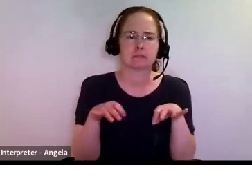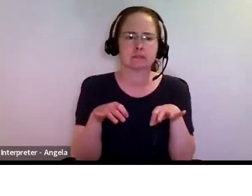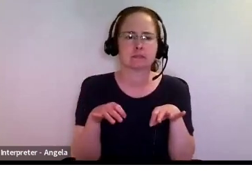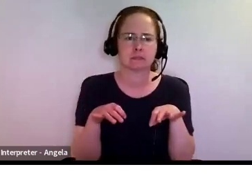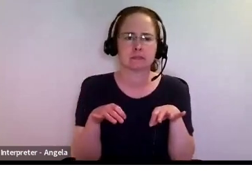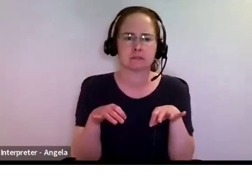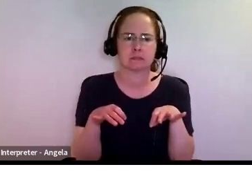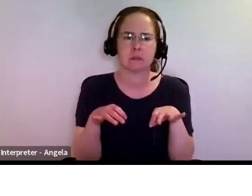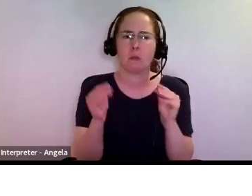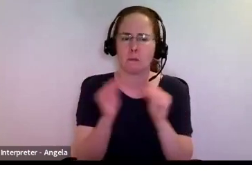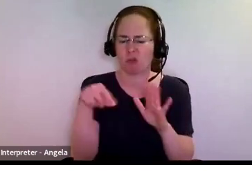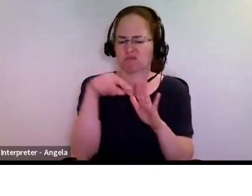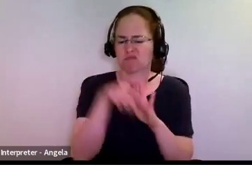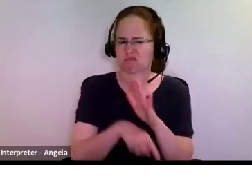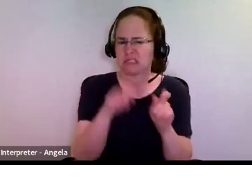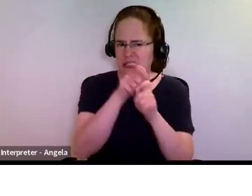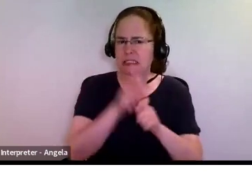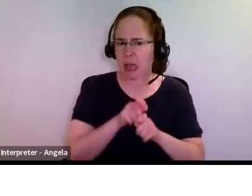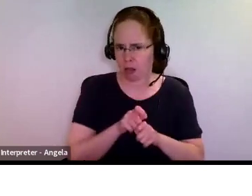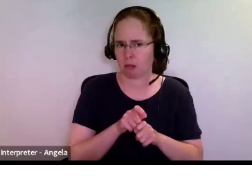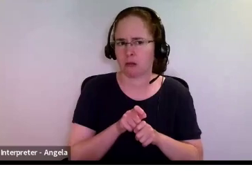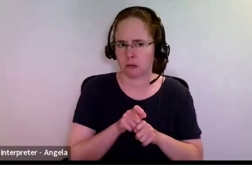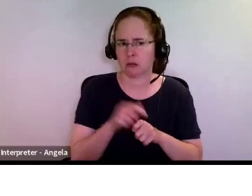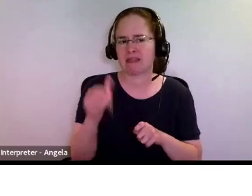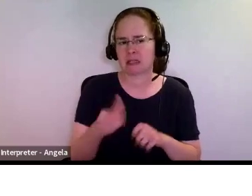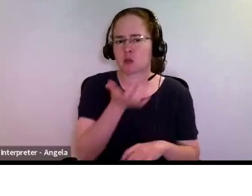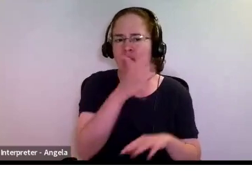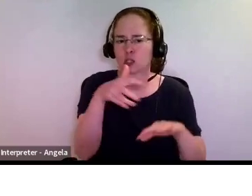little more detail about the grassroots project. Though I